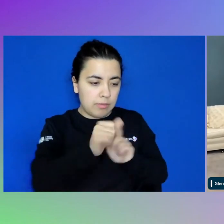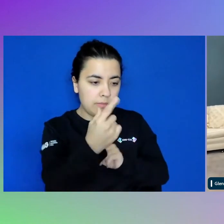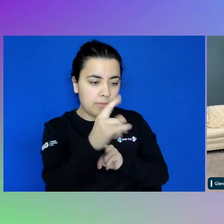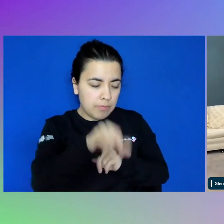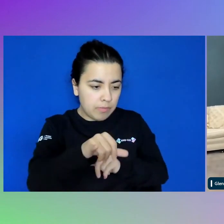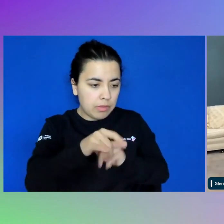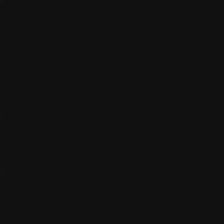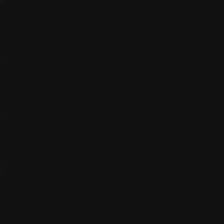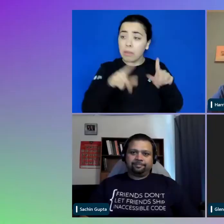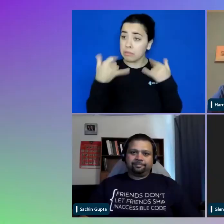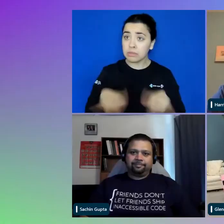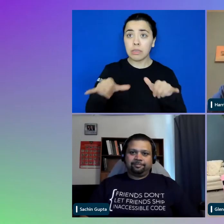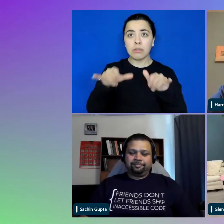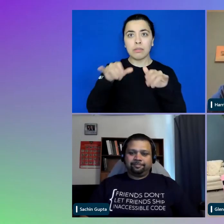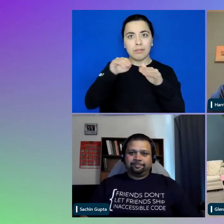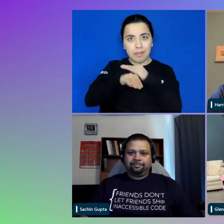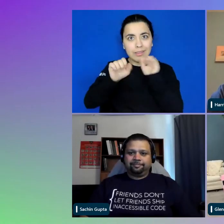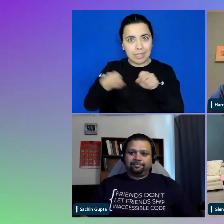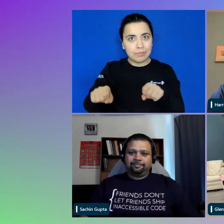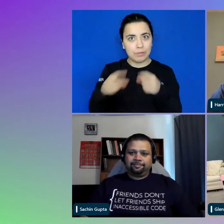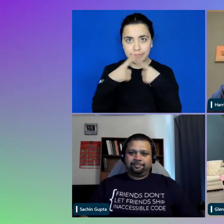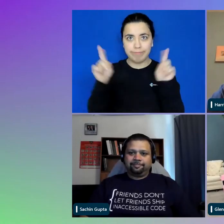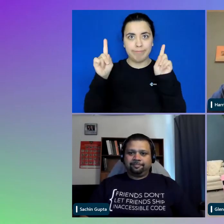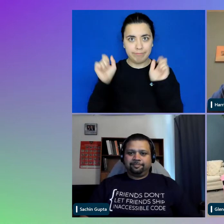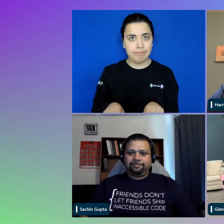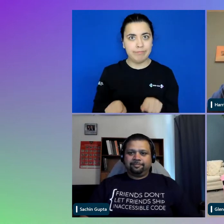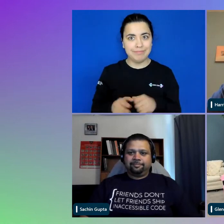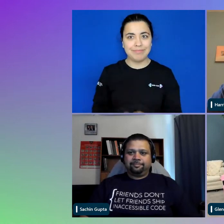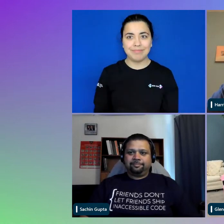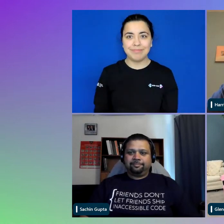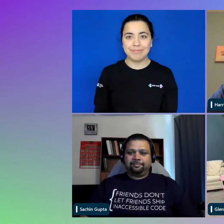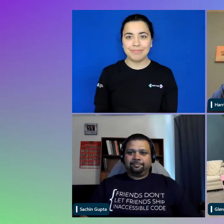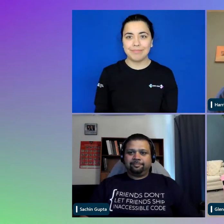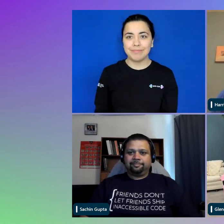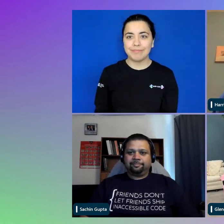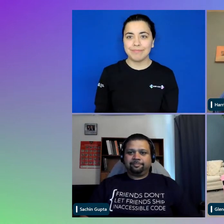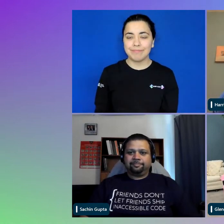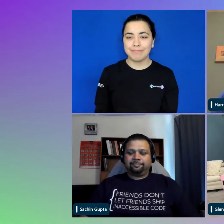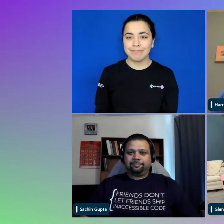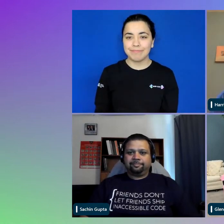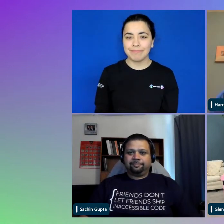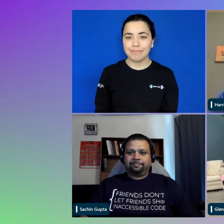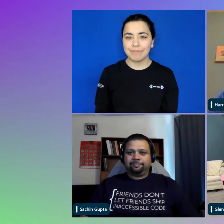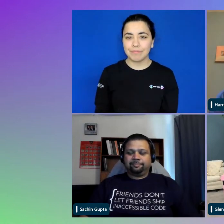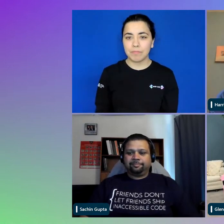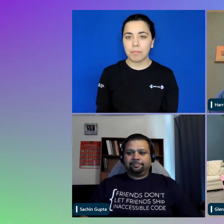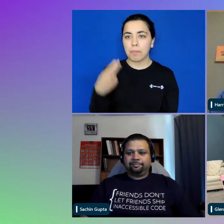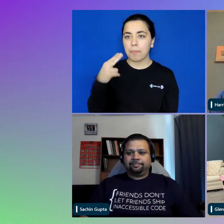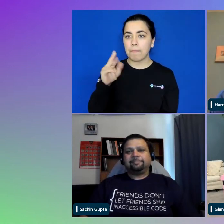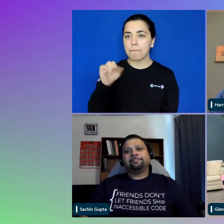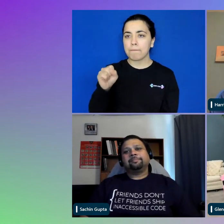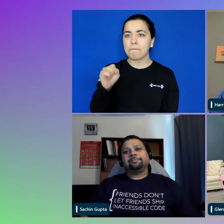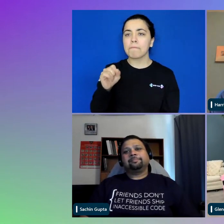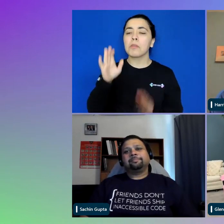accessible. Right And I think we have time for one last quick